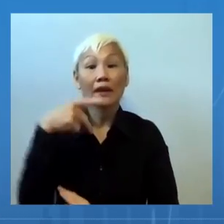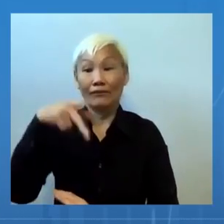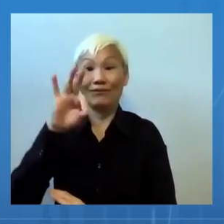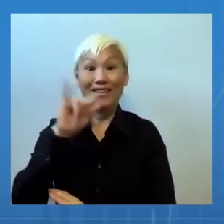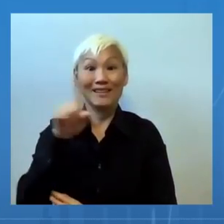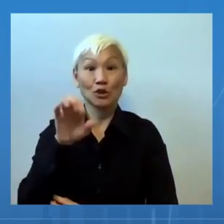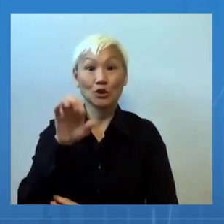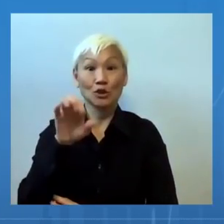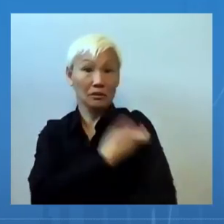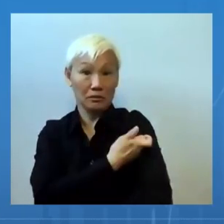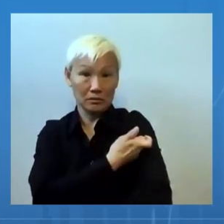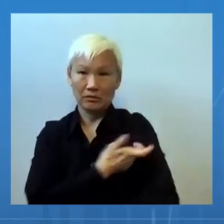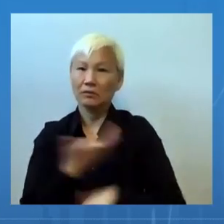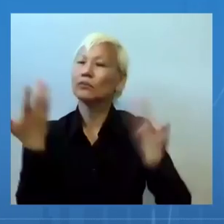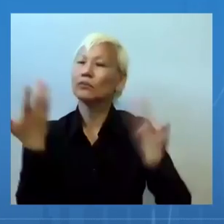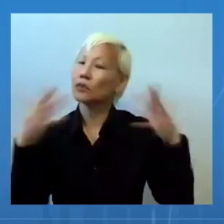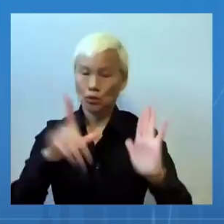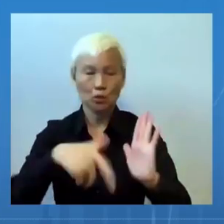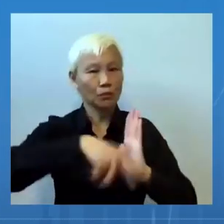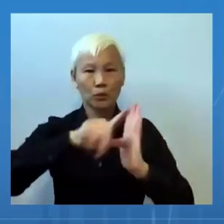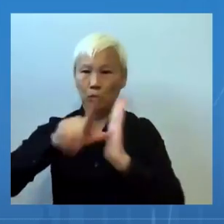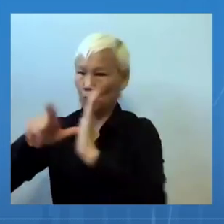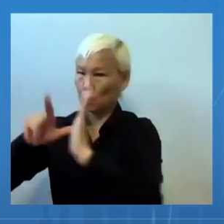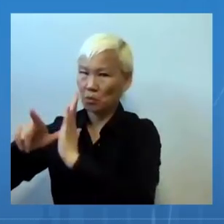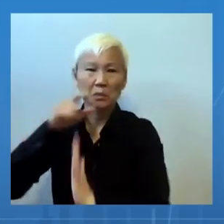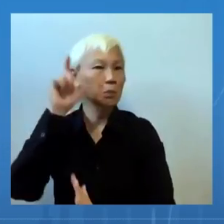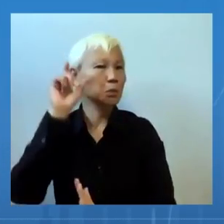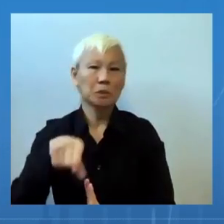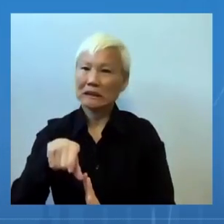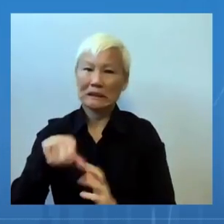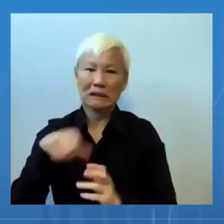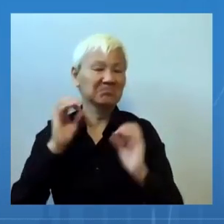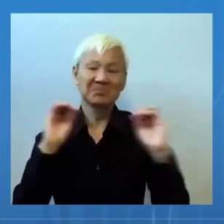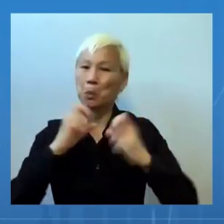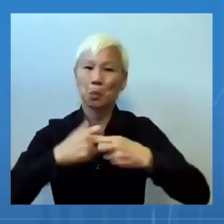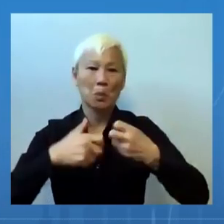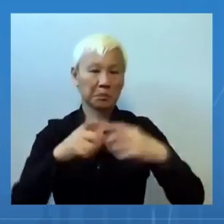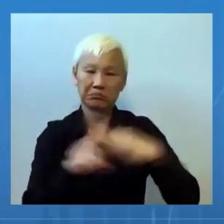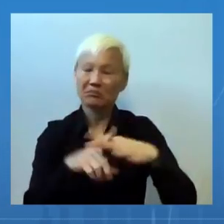with regard to getting those adolescents vaccinated. Mr. Zients: Next question, please.